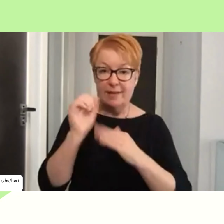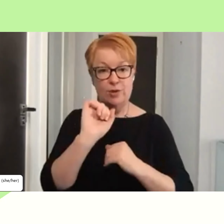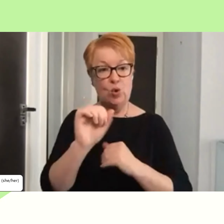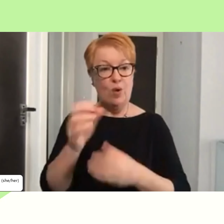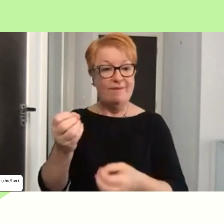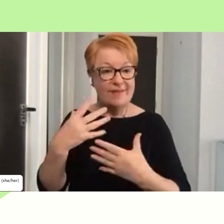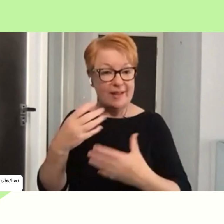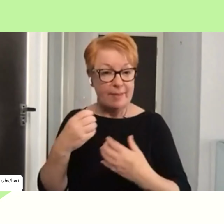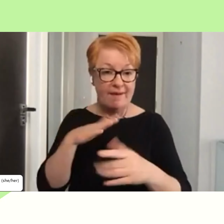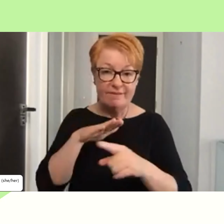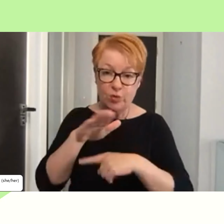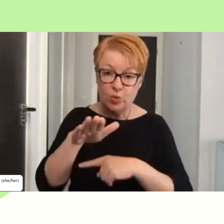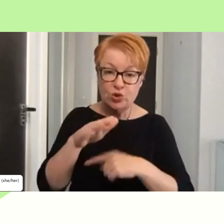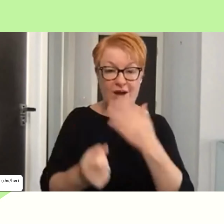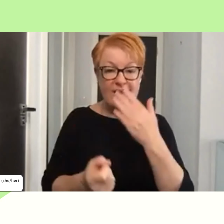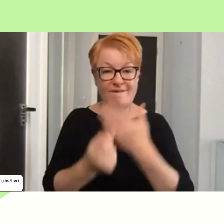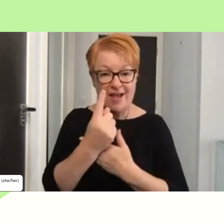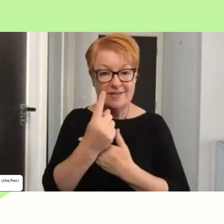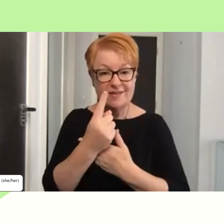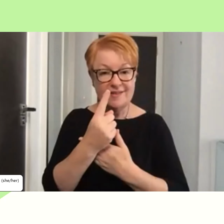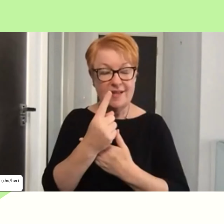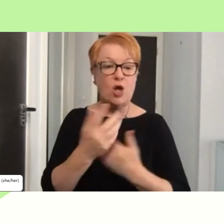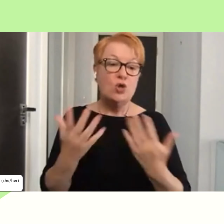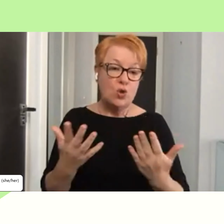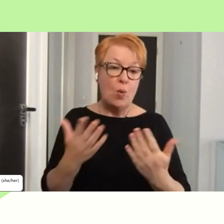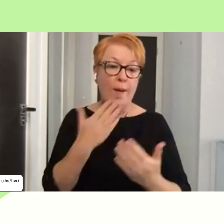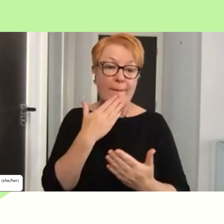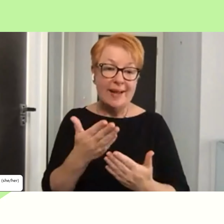So, my colleague Jack has just added a link in the chat.